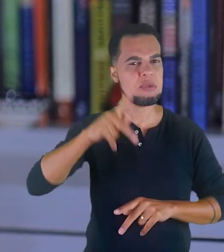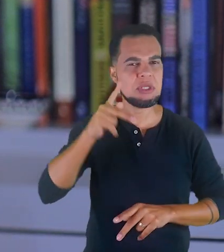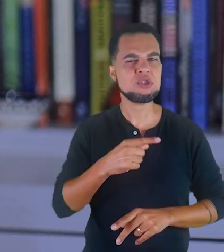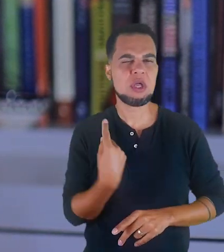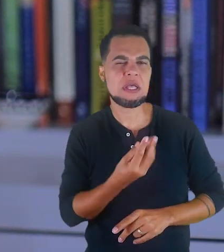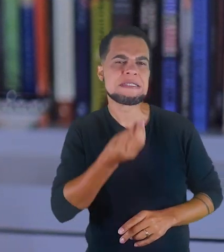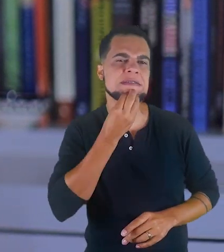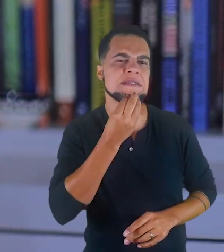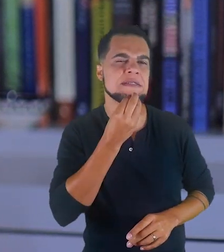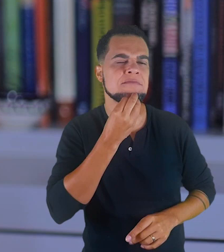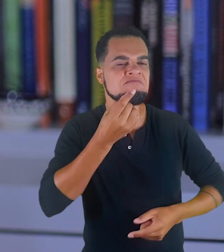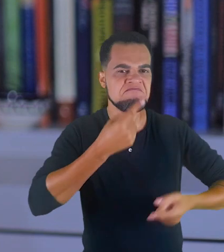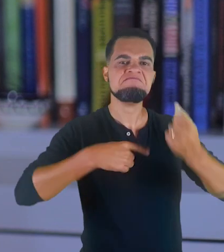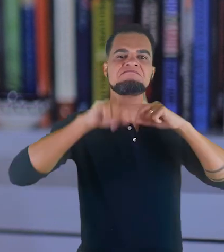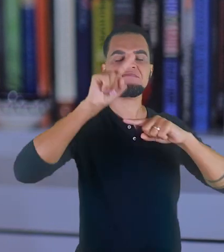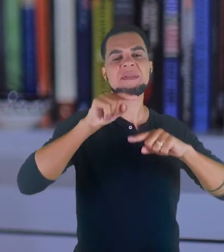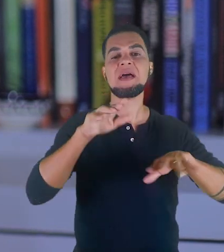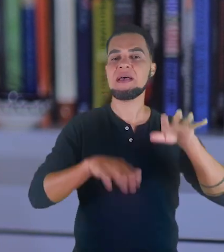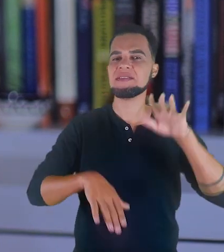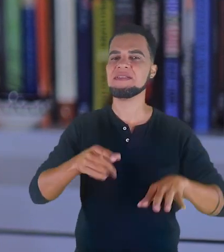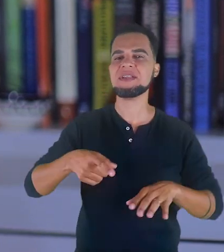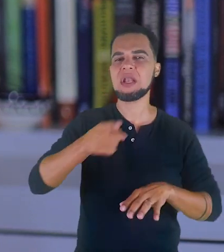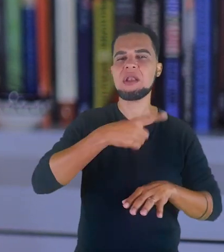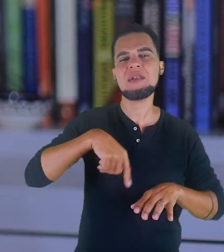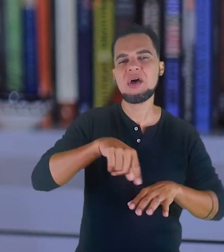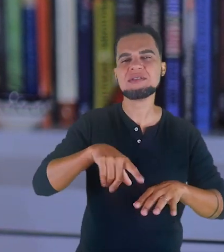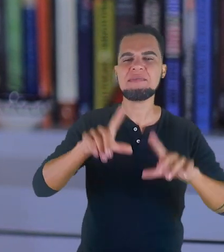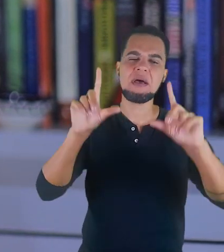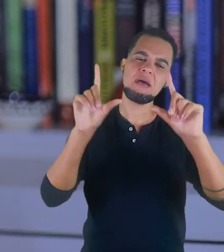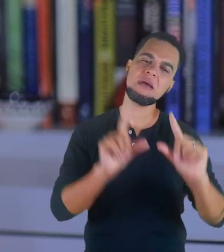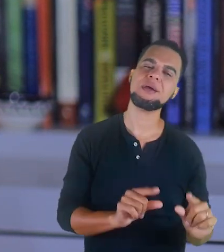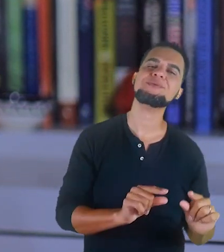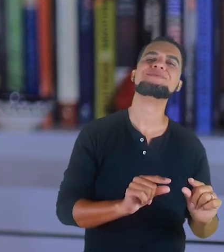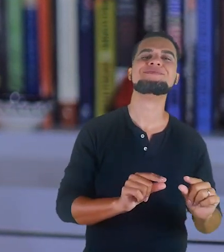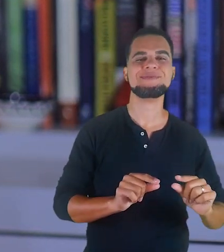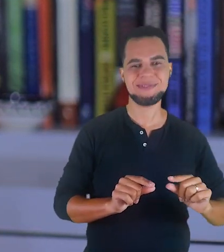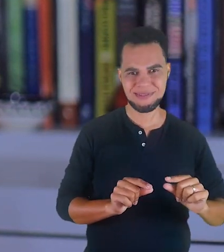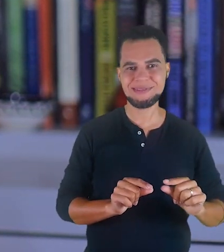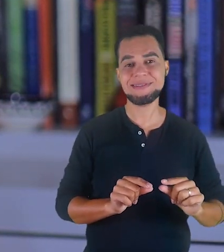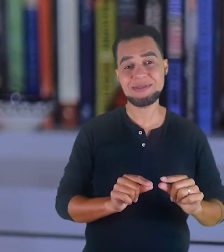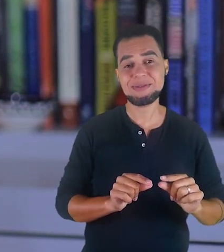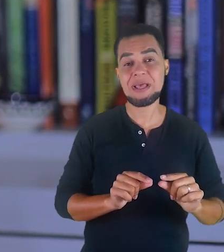and our radical aspirations, we are often seduced in one way or another